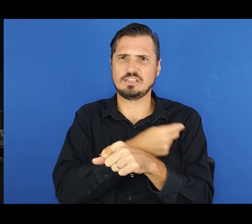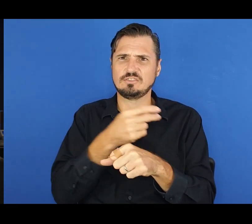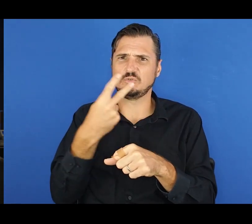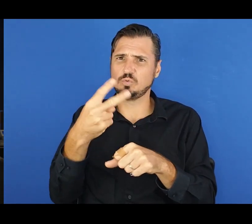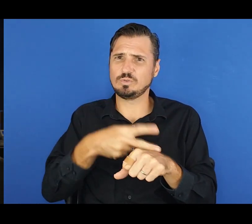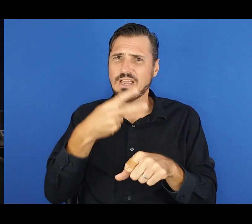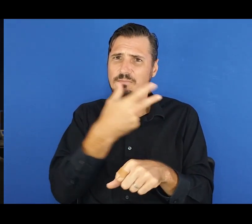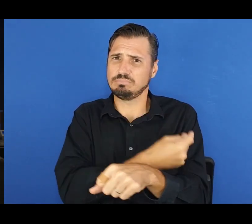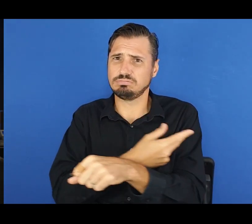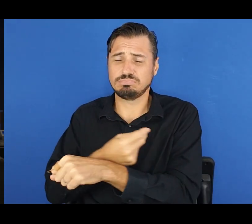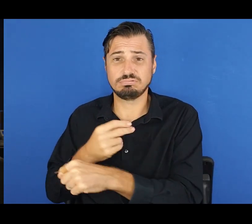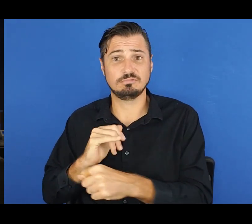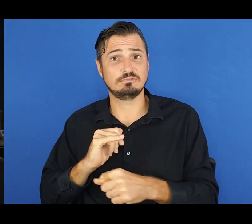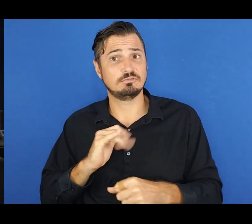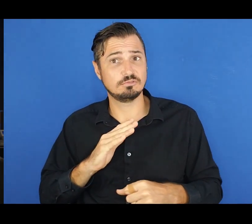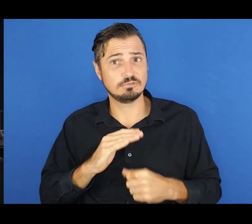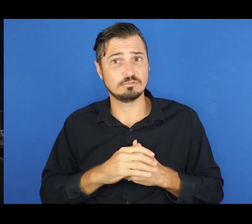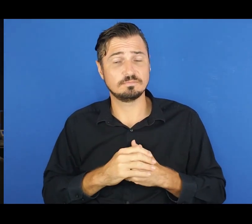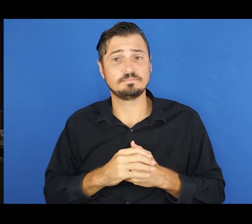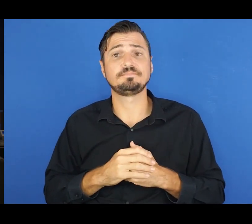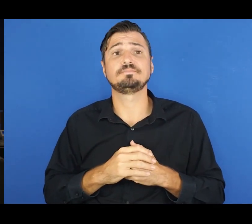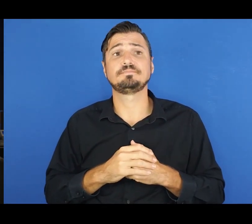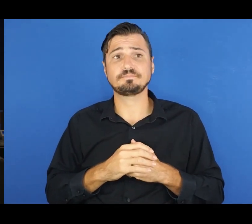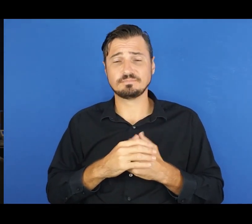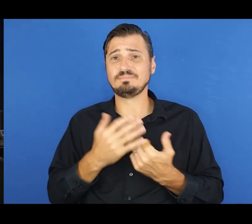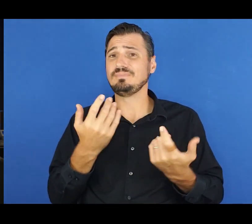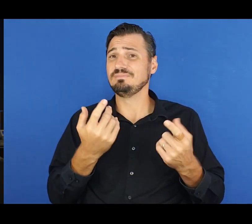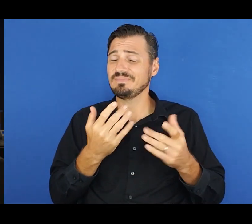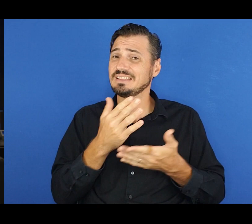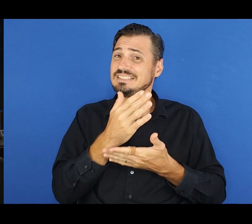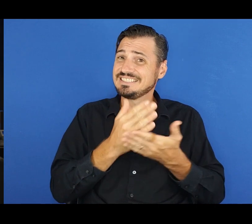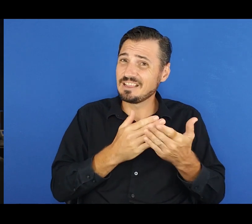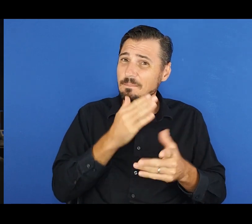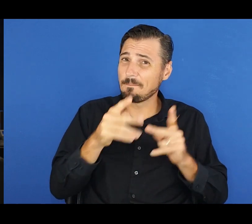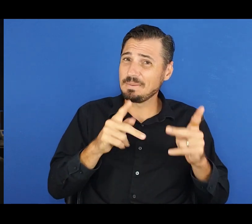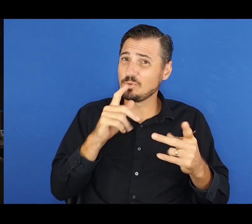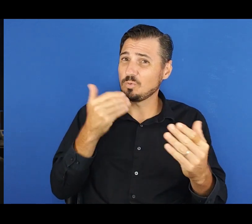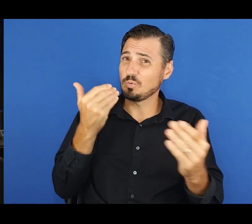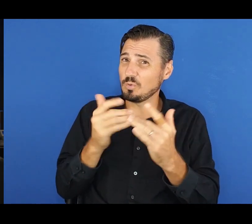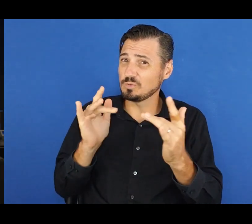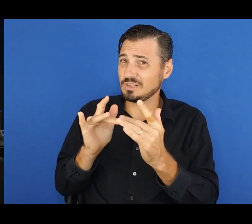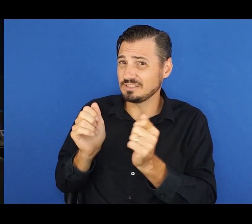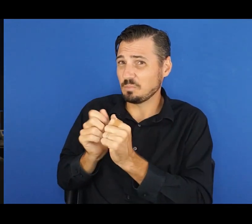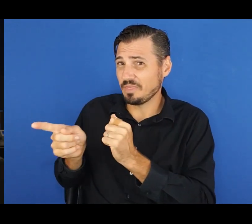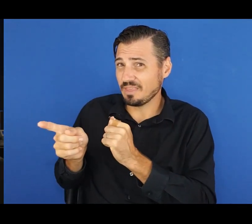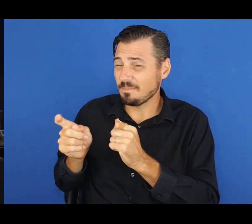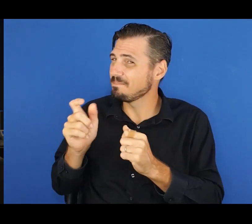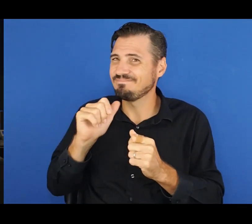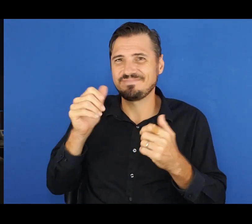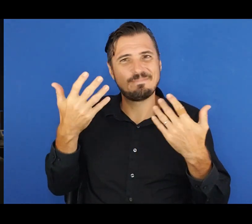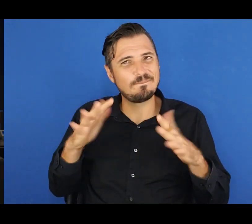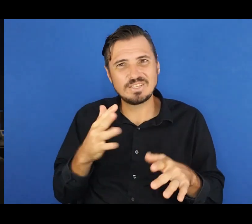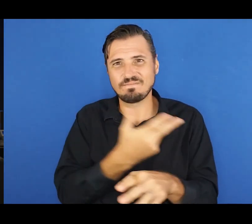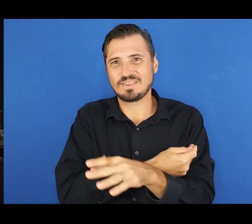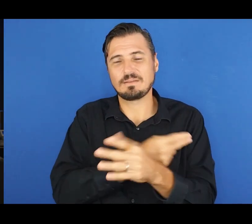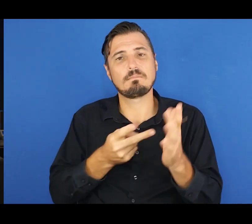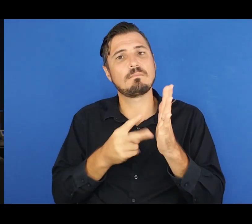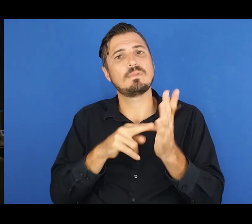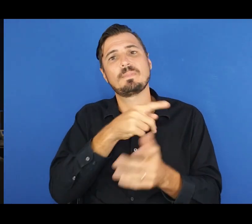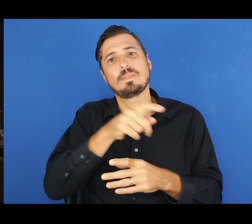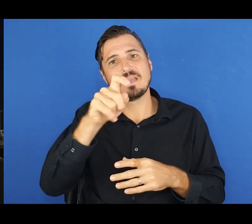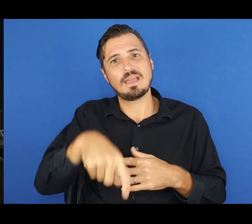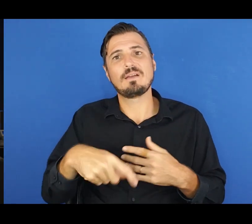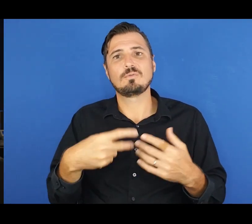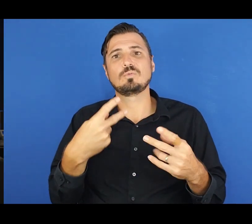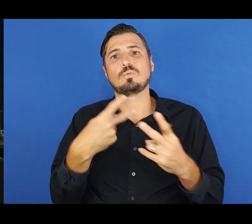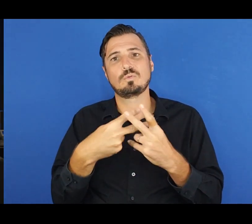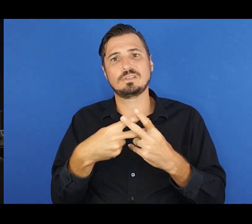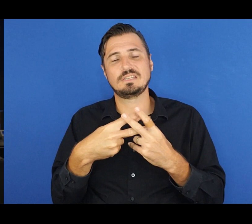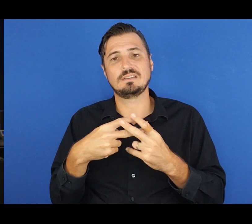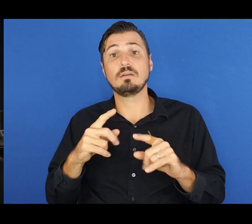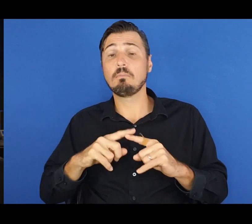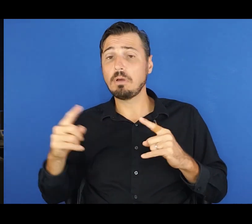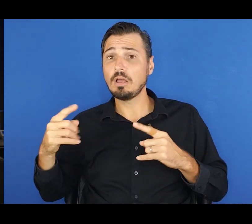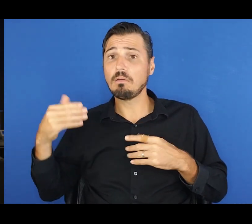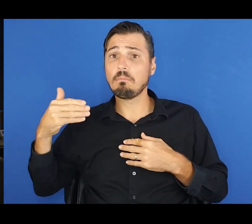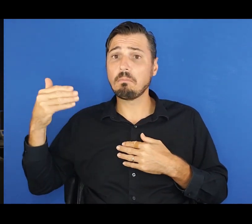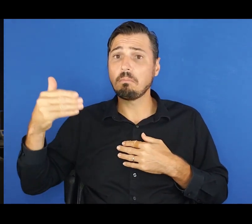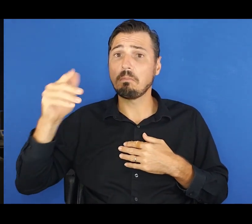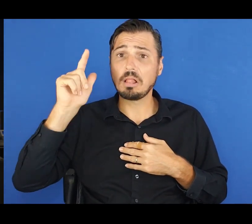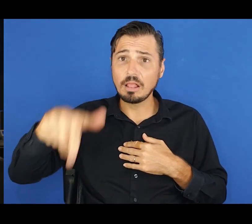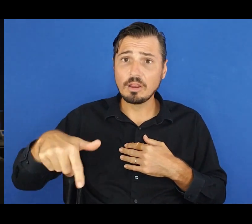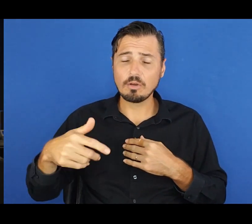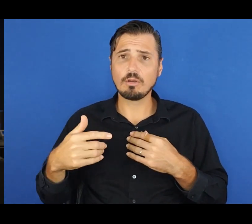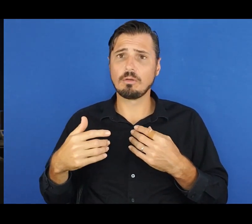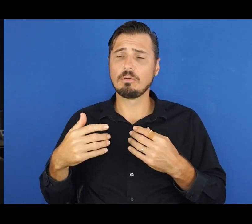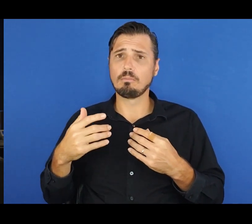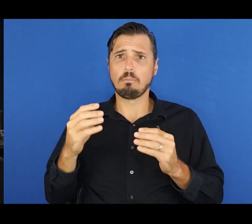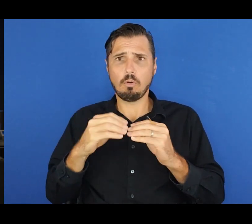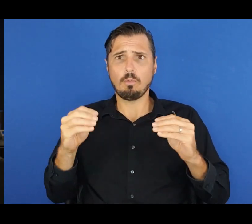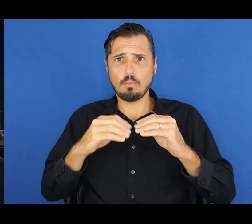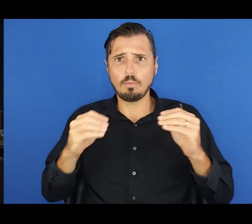Many close contacts had not yet completed their vaccinations, so are subject to DOH quarantine. In the future, more and more close contacts will have been fully vaccinated.